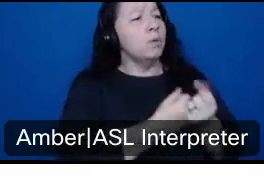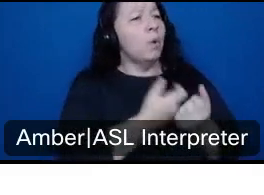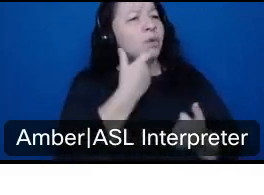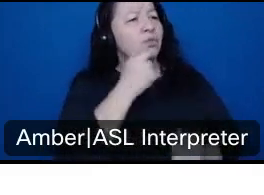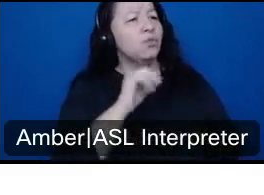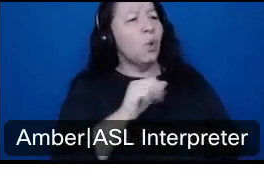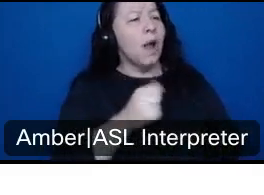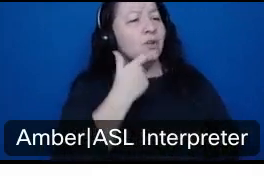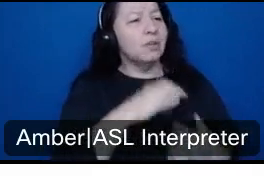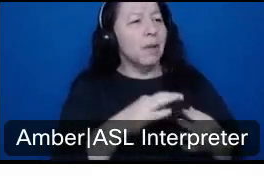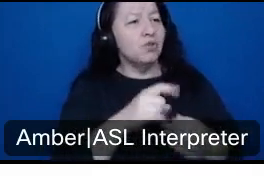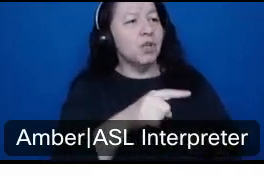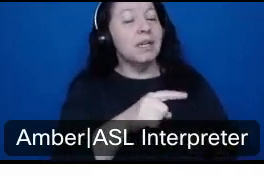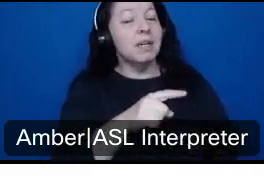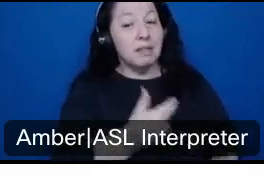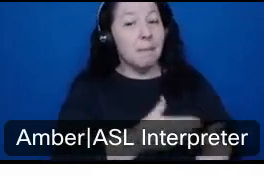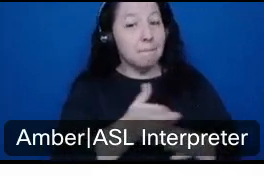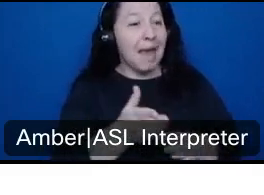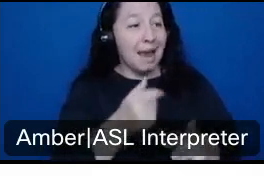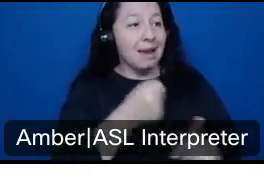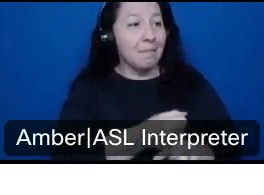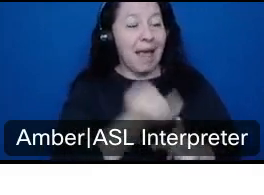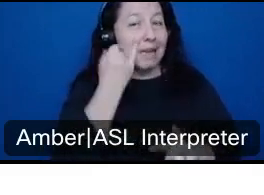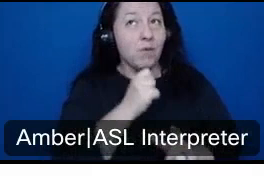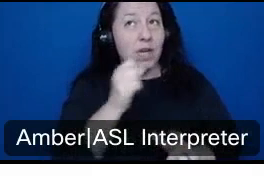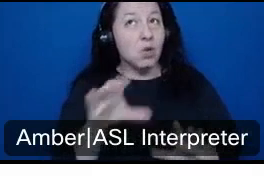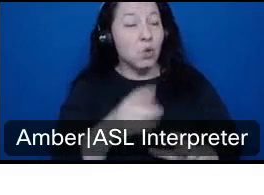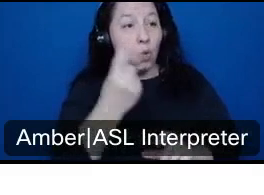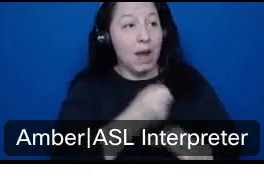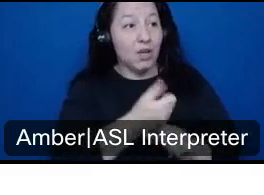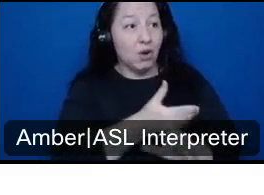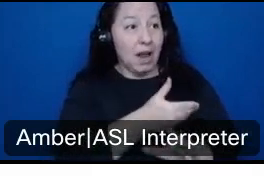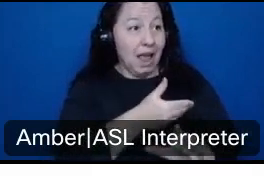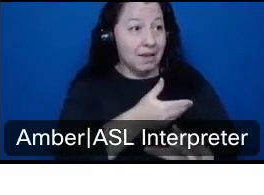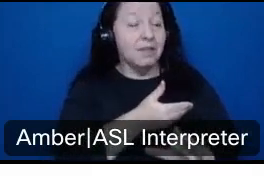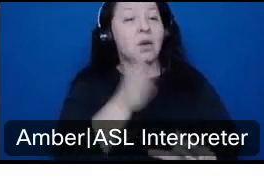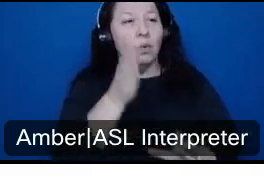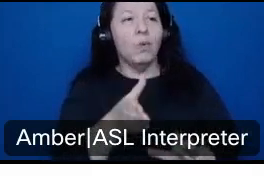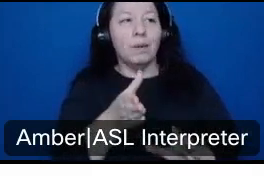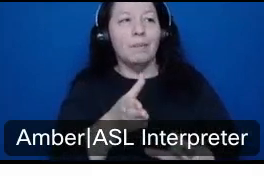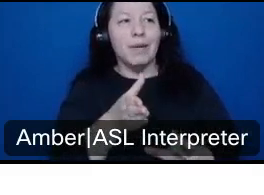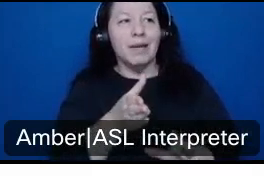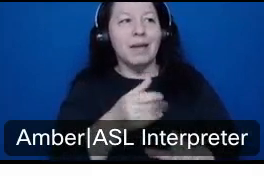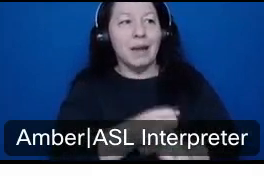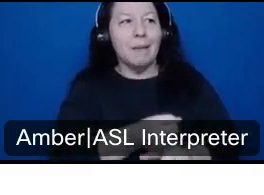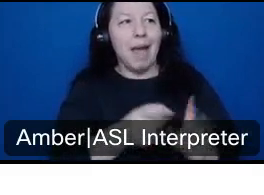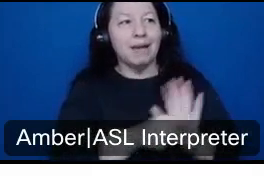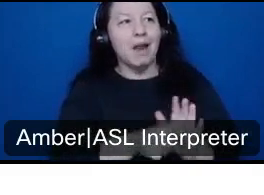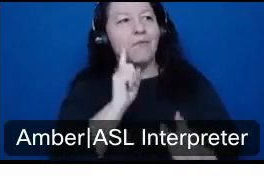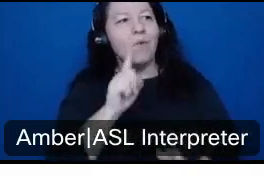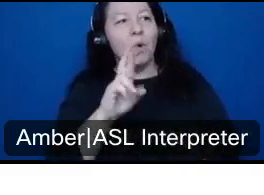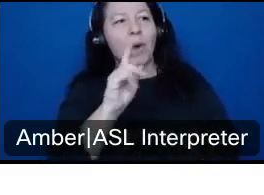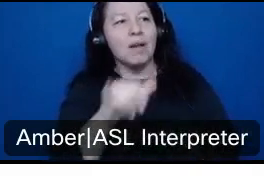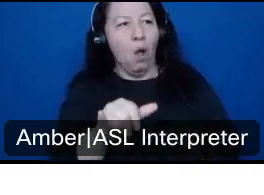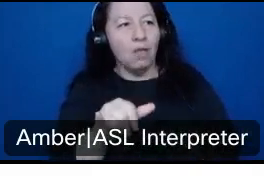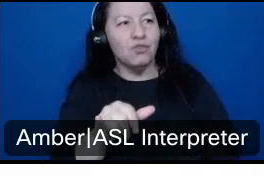If we did not do this a year in advance to our radiology space, because they would have to be put on notice for a year. And some of our physicians would have to.